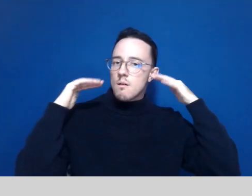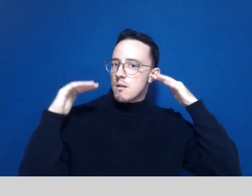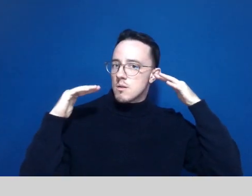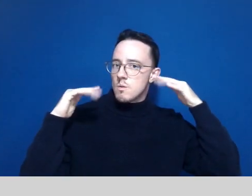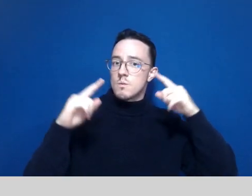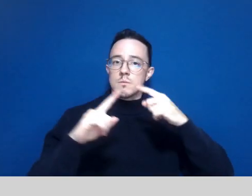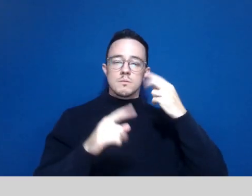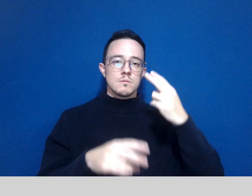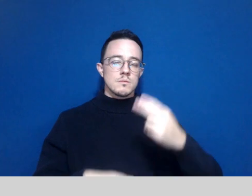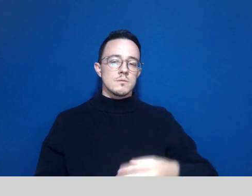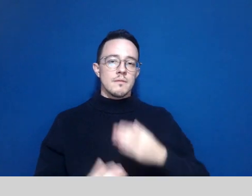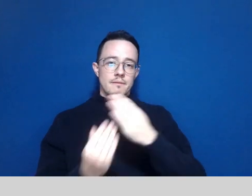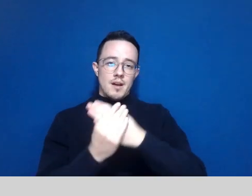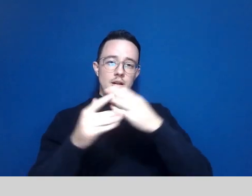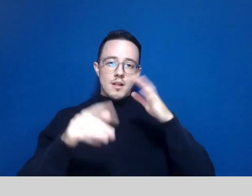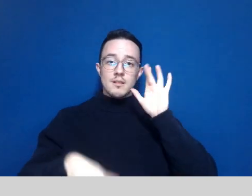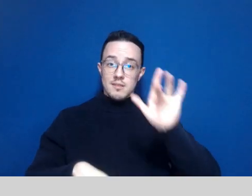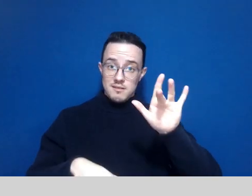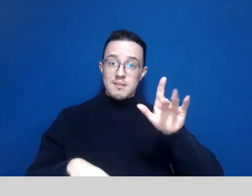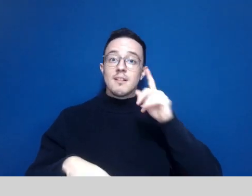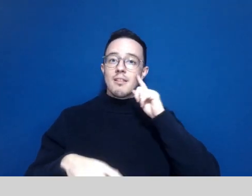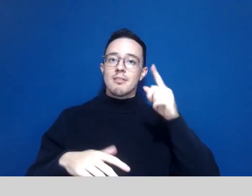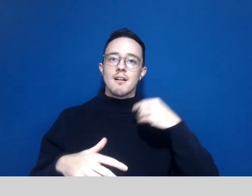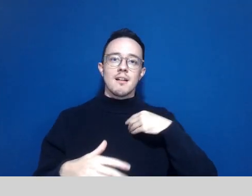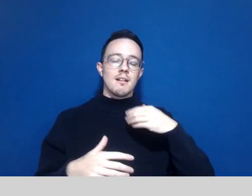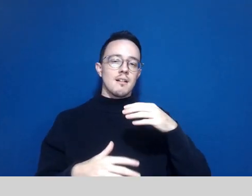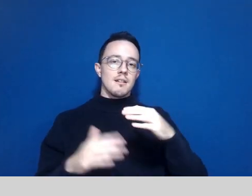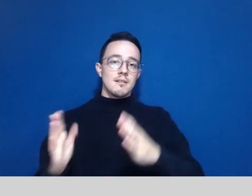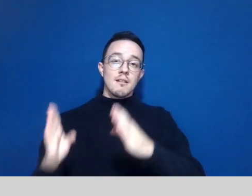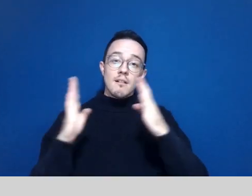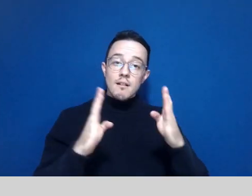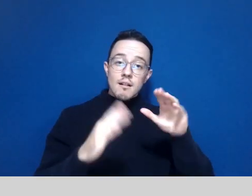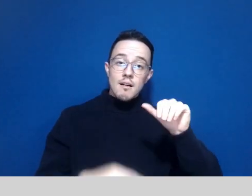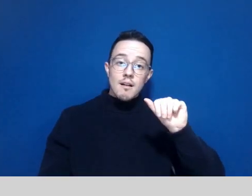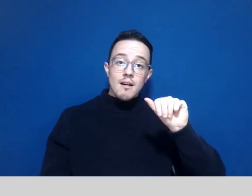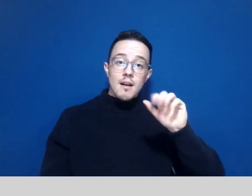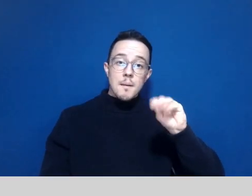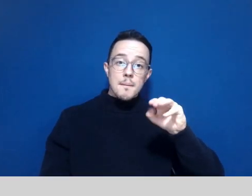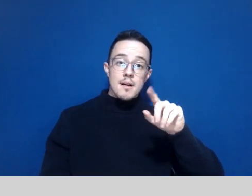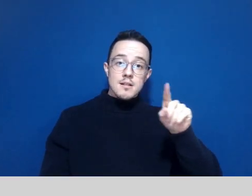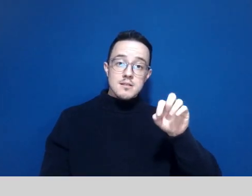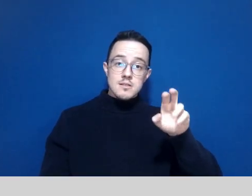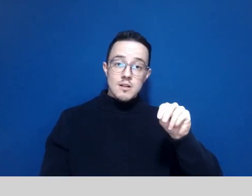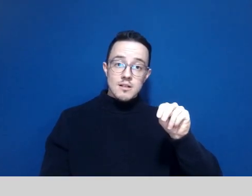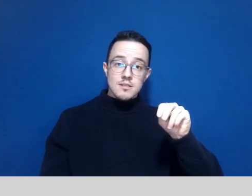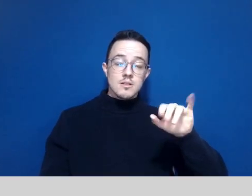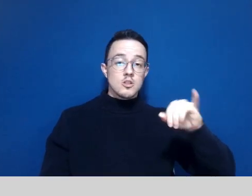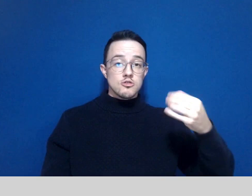that I had mentioned earlier. And then I'm going to say Amazon Job.